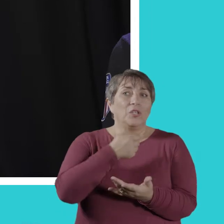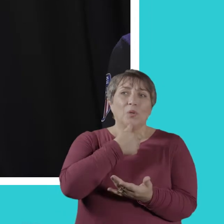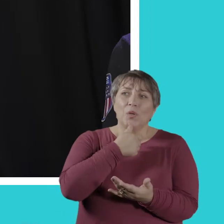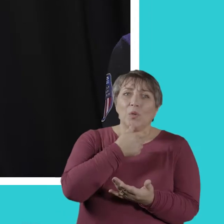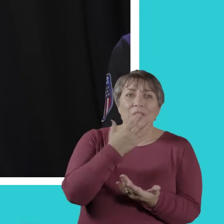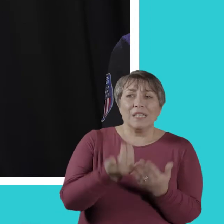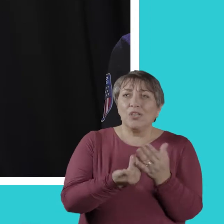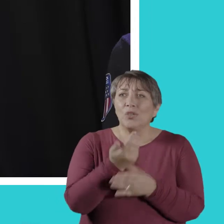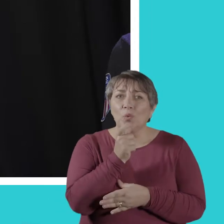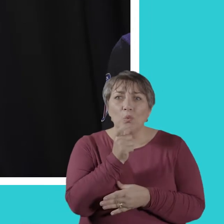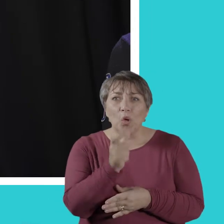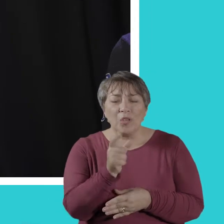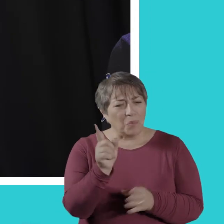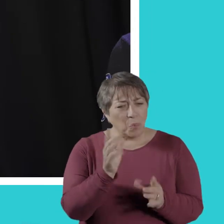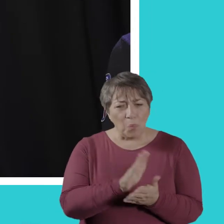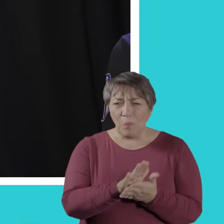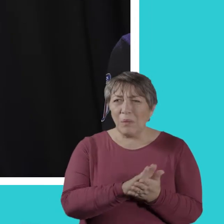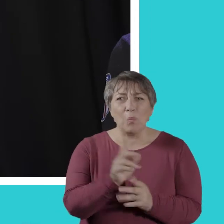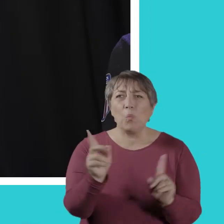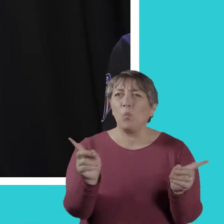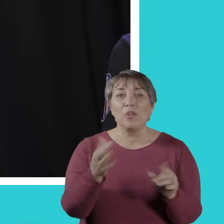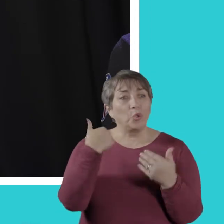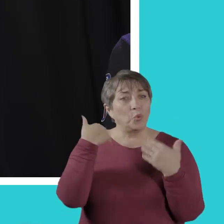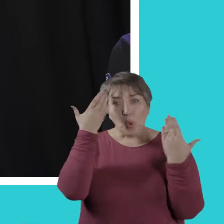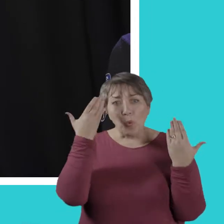what do these actually mean we don't know and we don't know what they mean in action. I know what